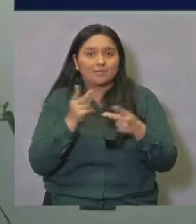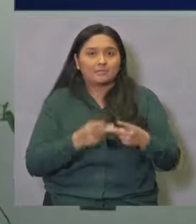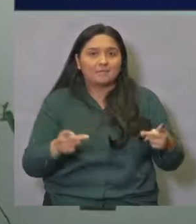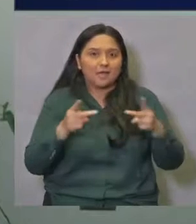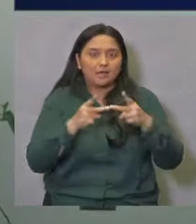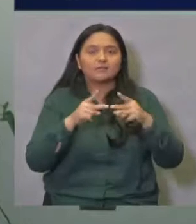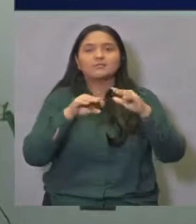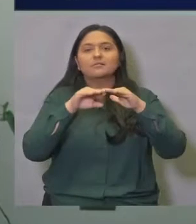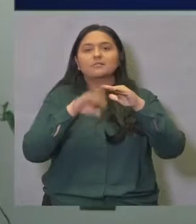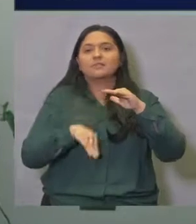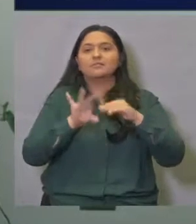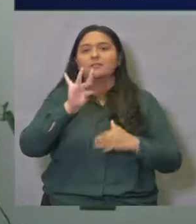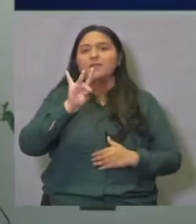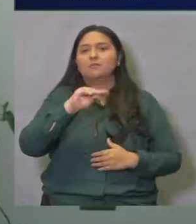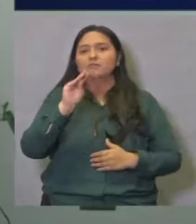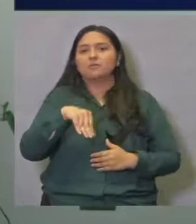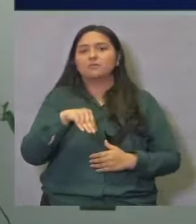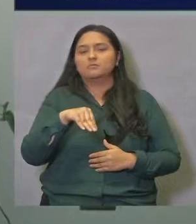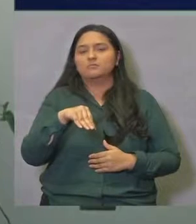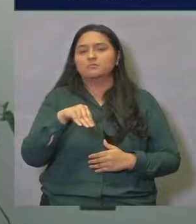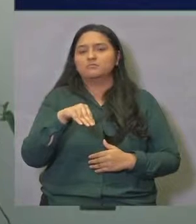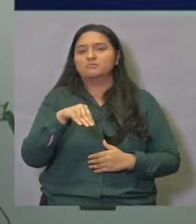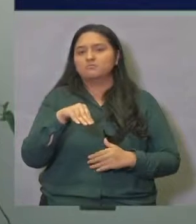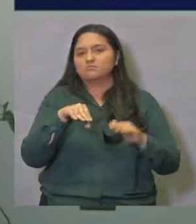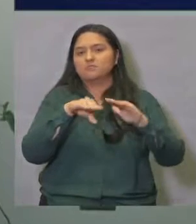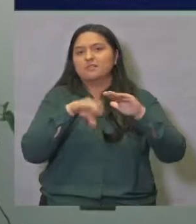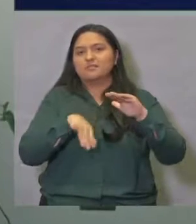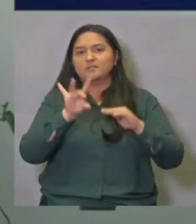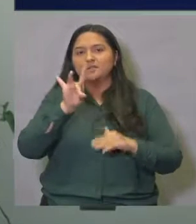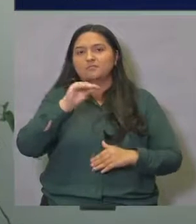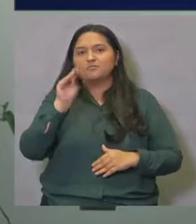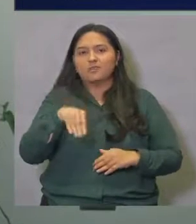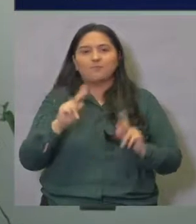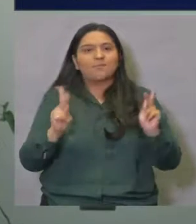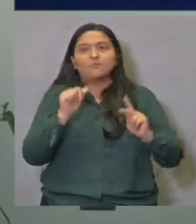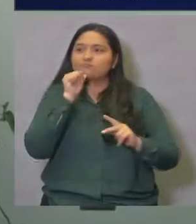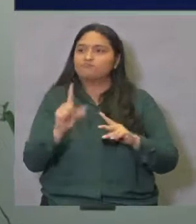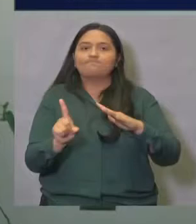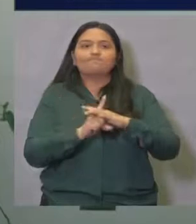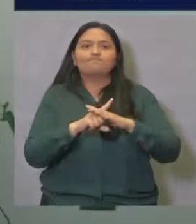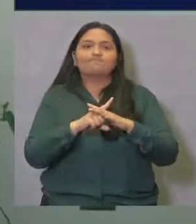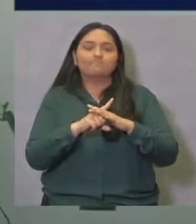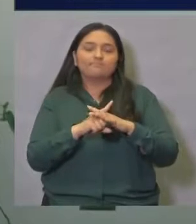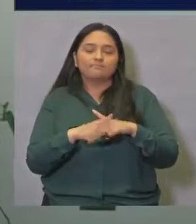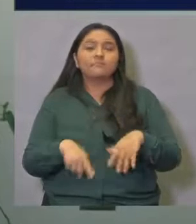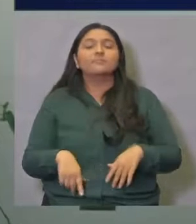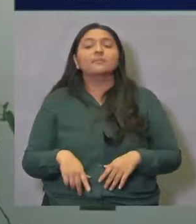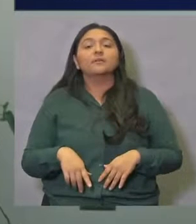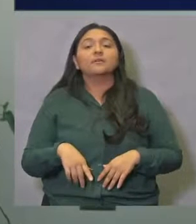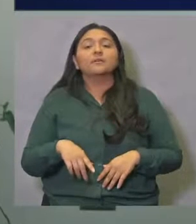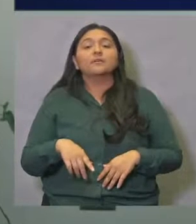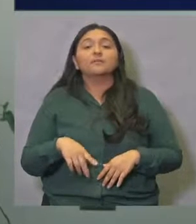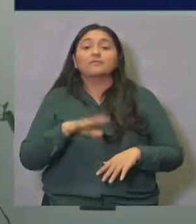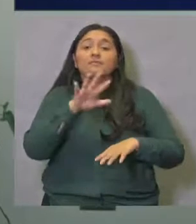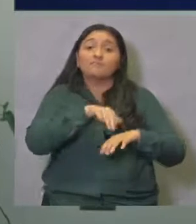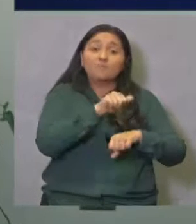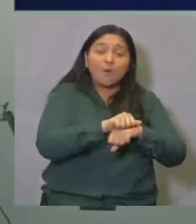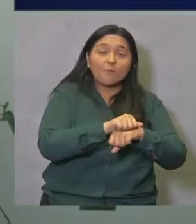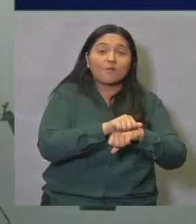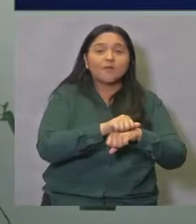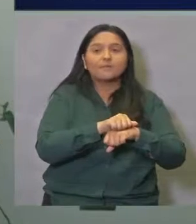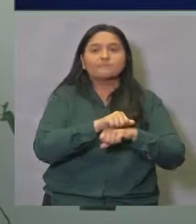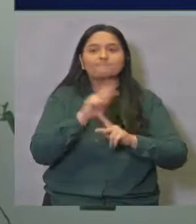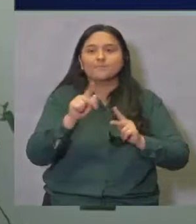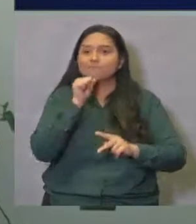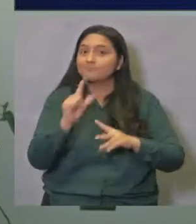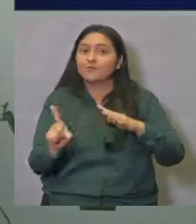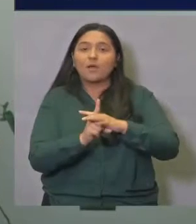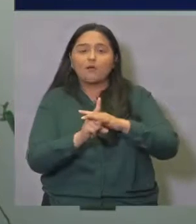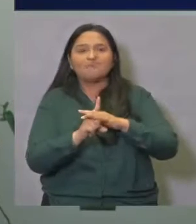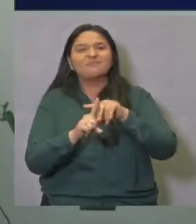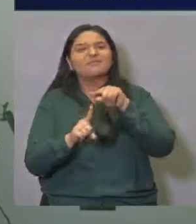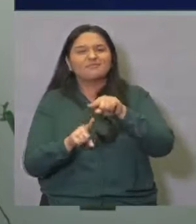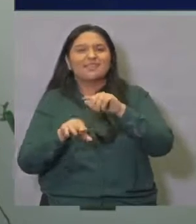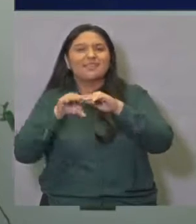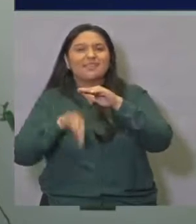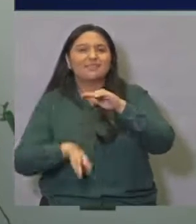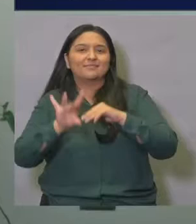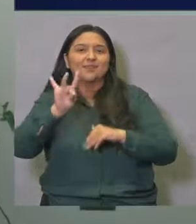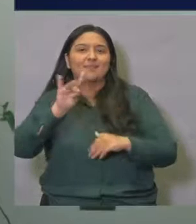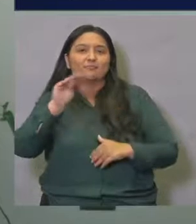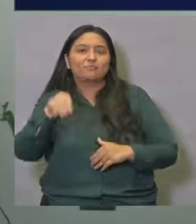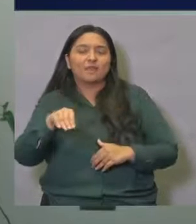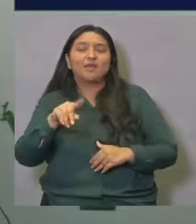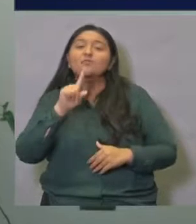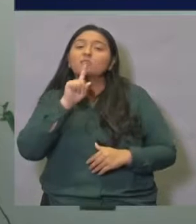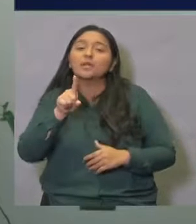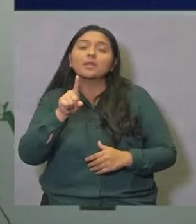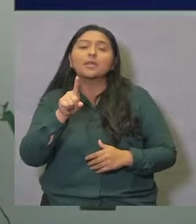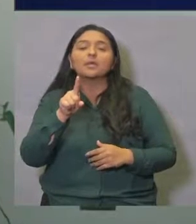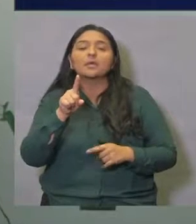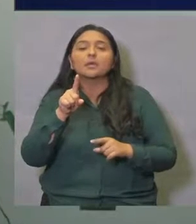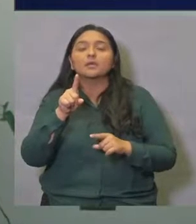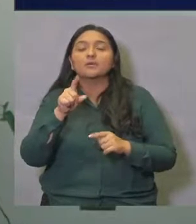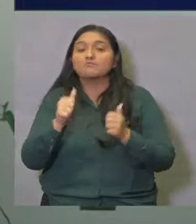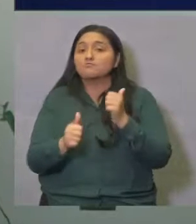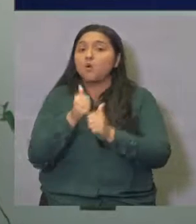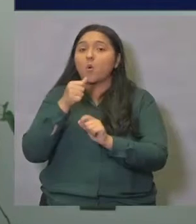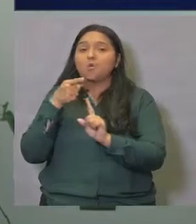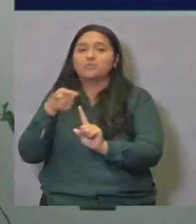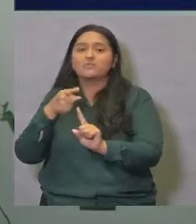COUNTY SITES IS LESS THAN 8%.